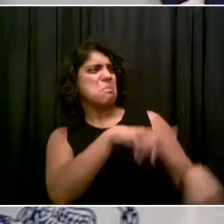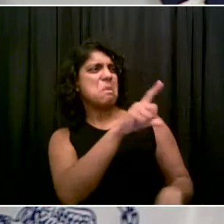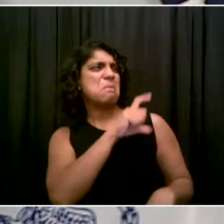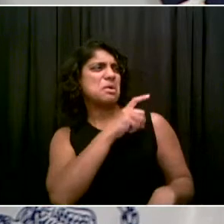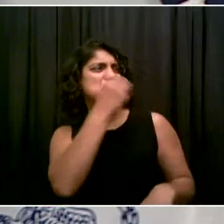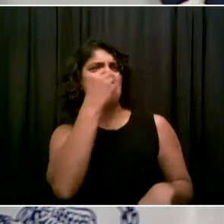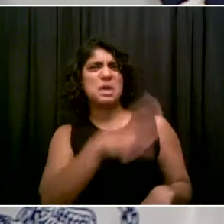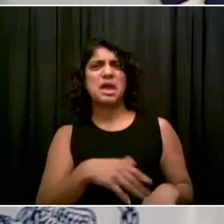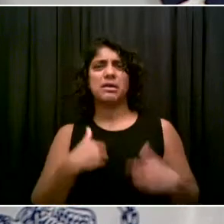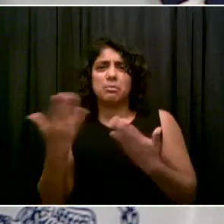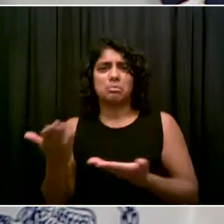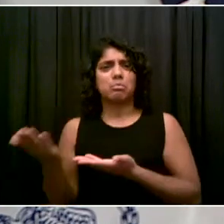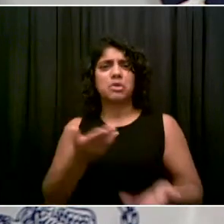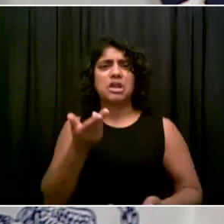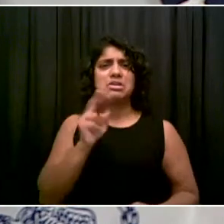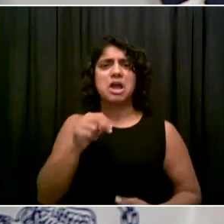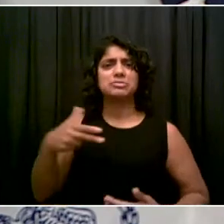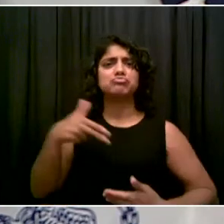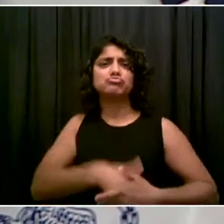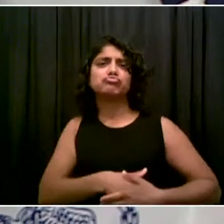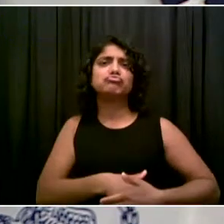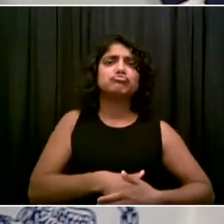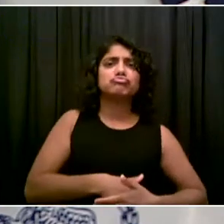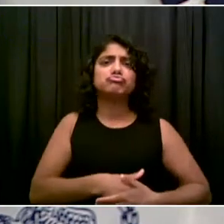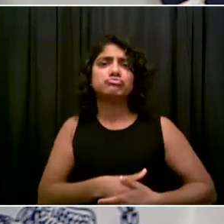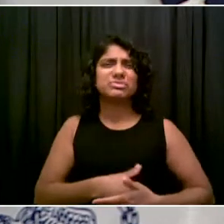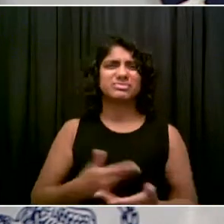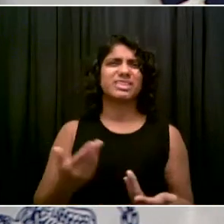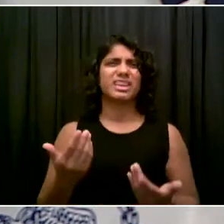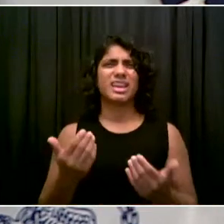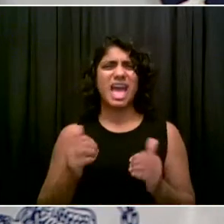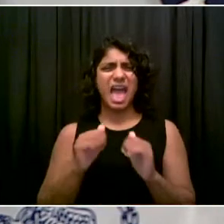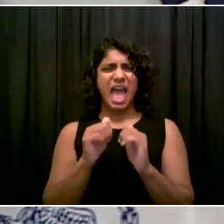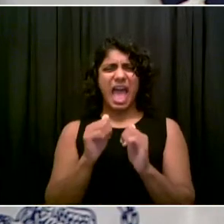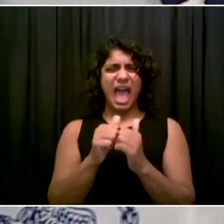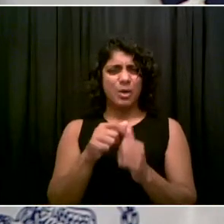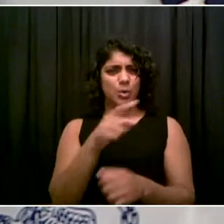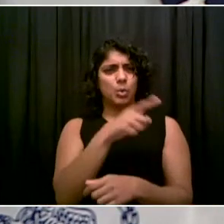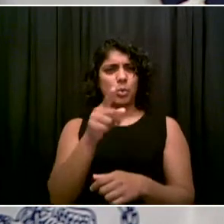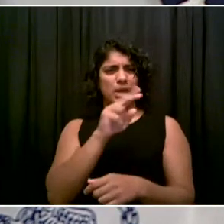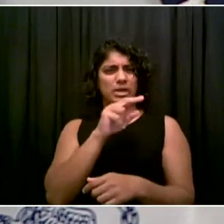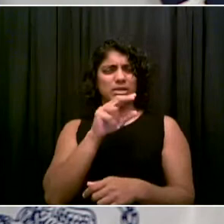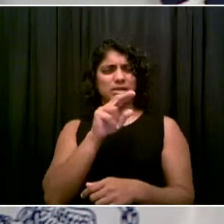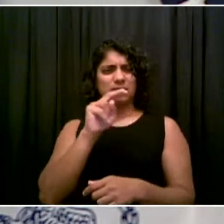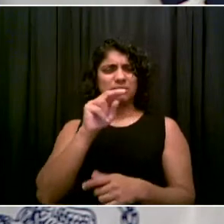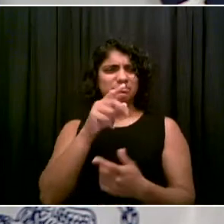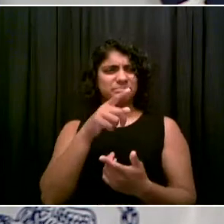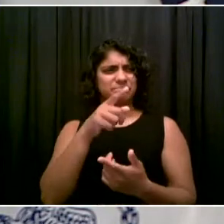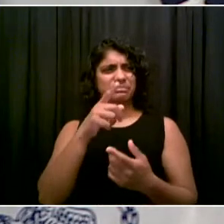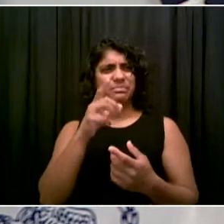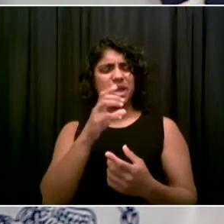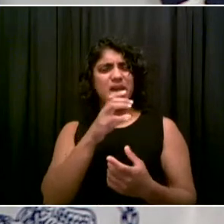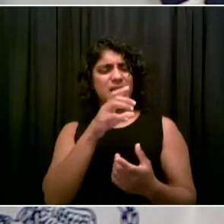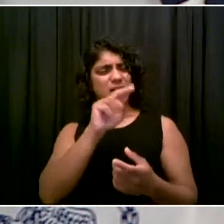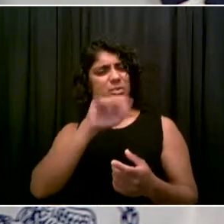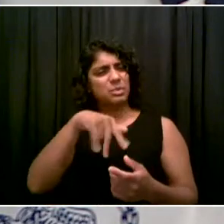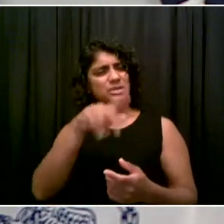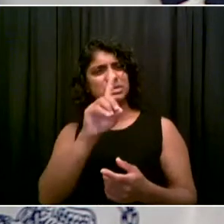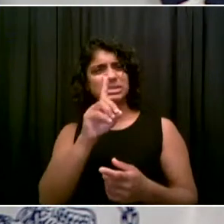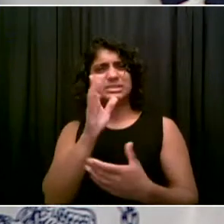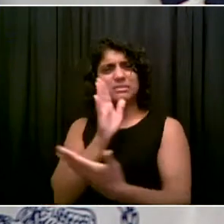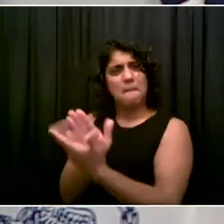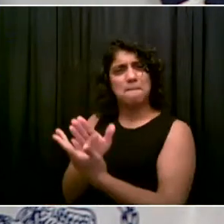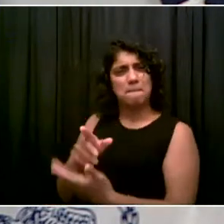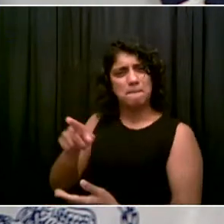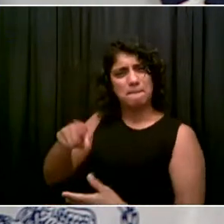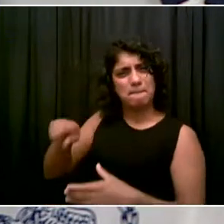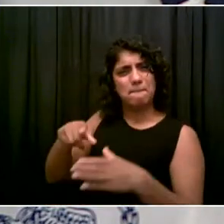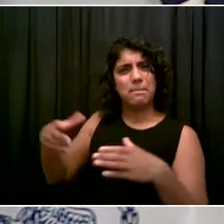ABOUT WHAT THE